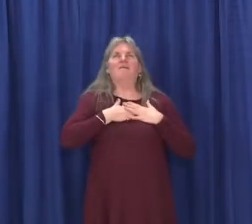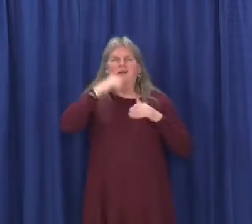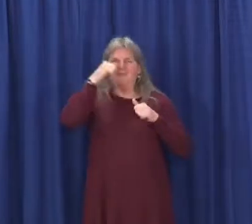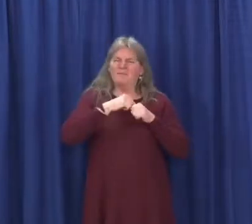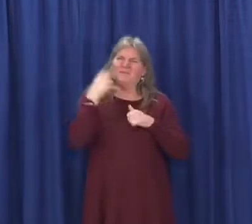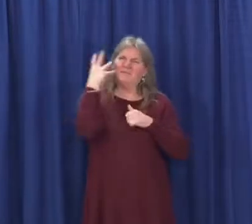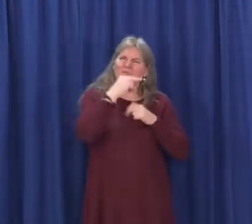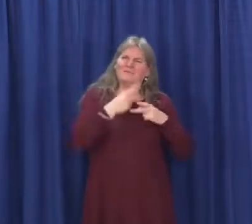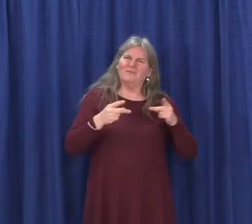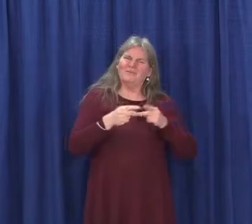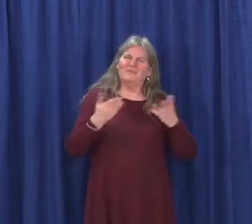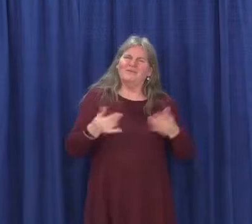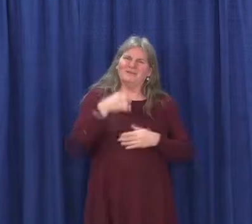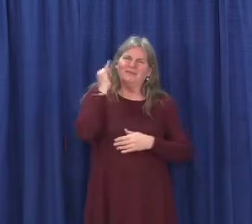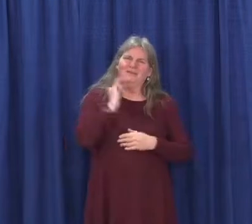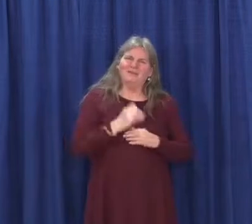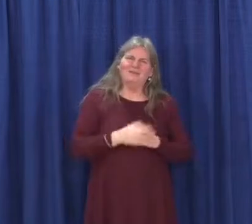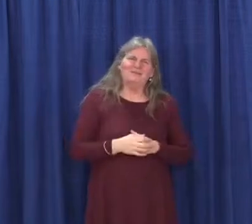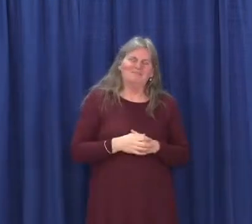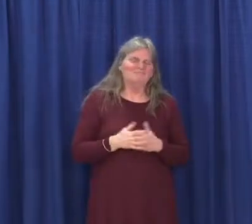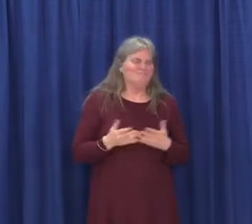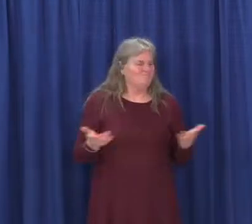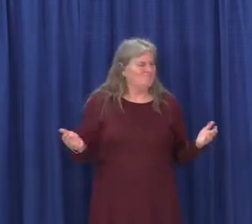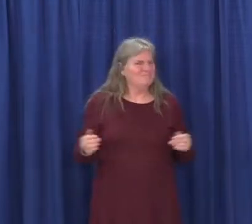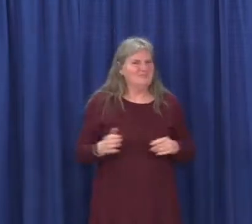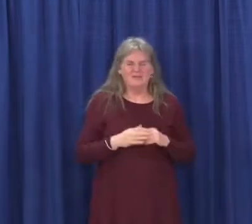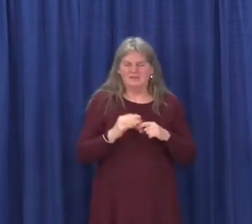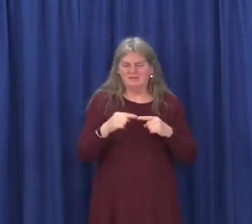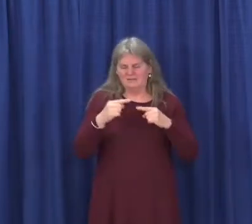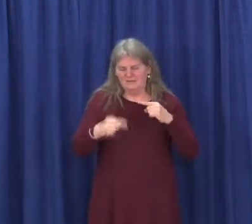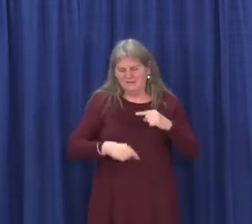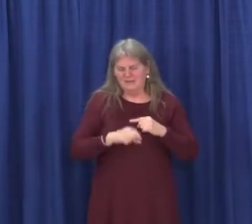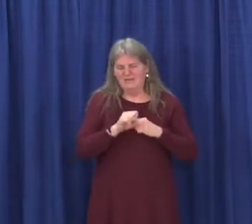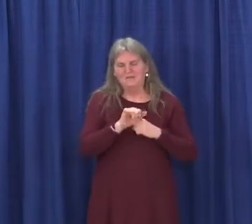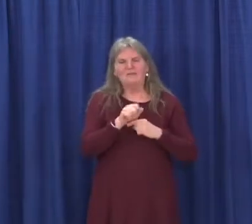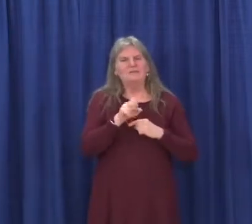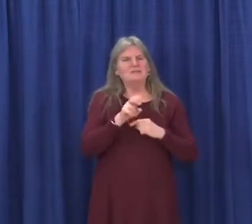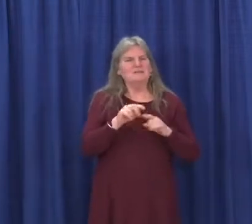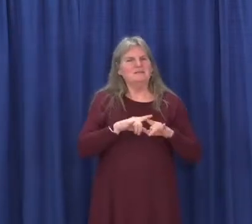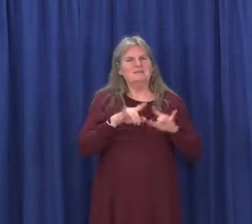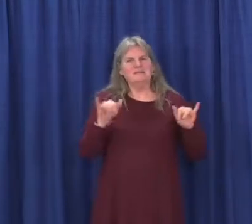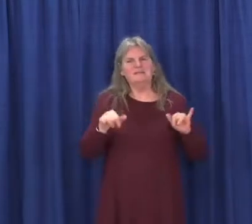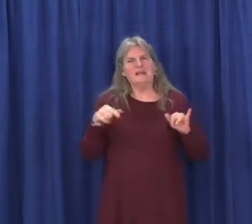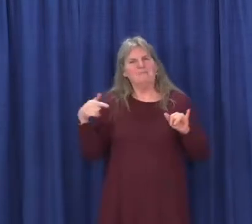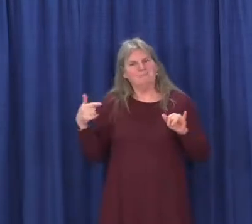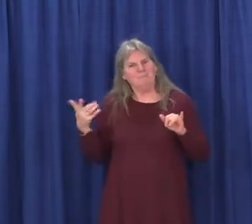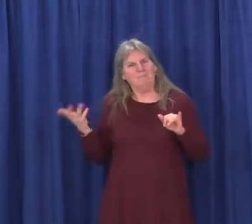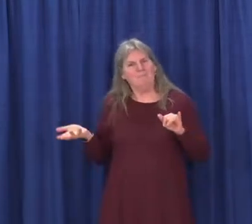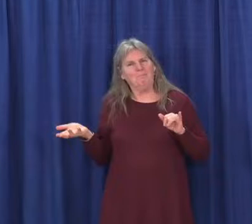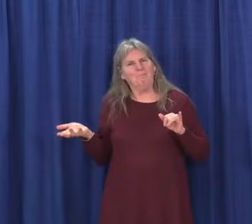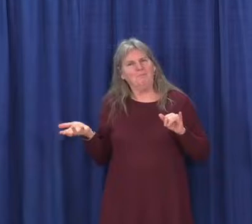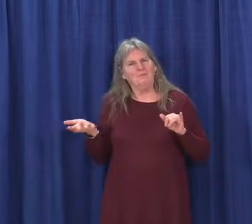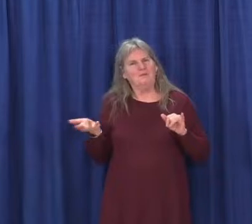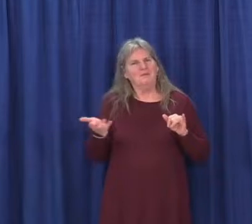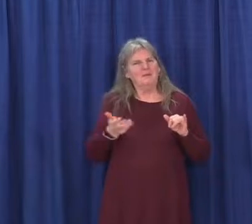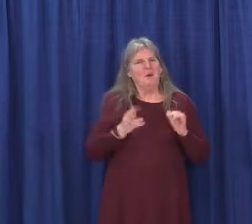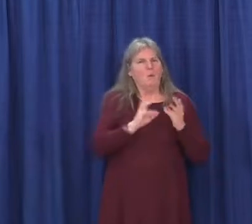Just like the seasons, we're a little later in our wave. And we're at a time where we